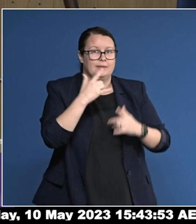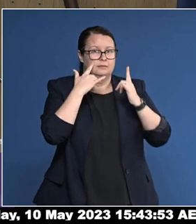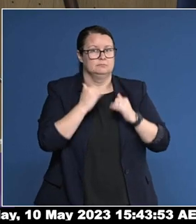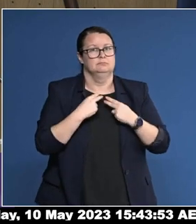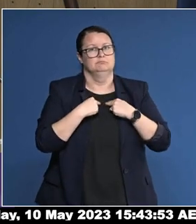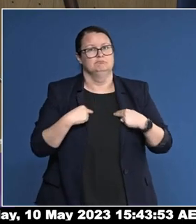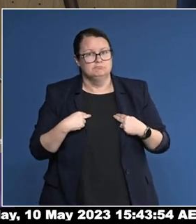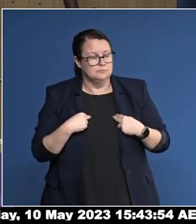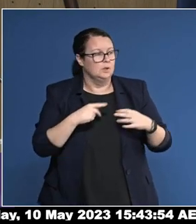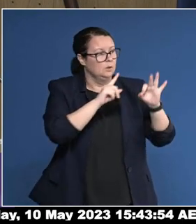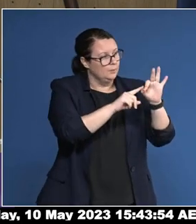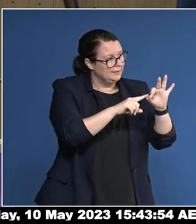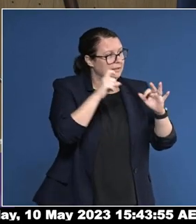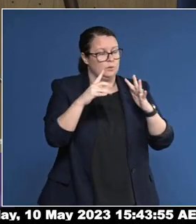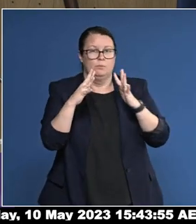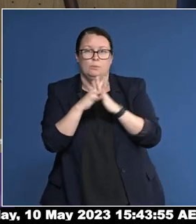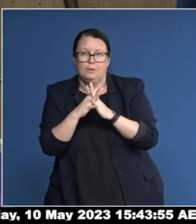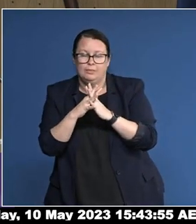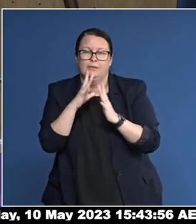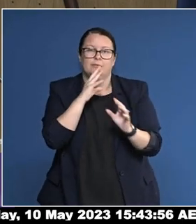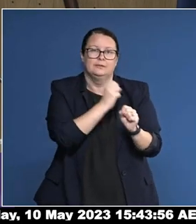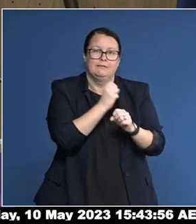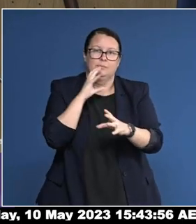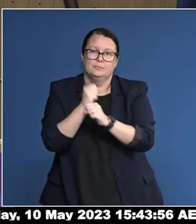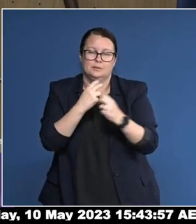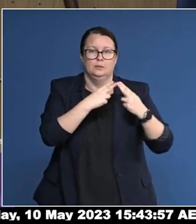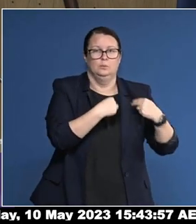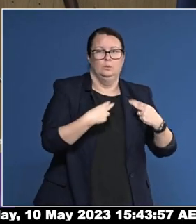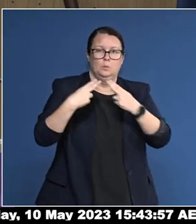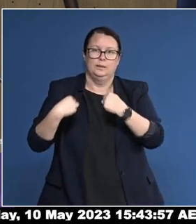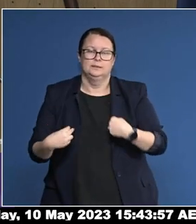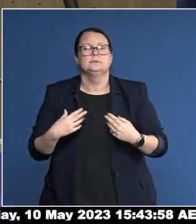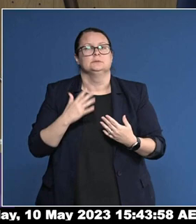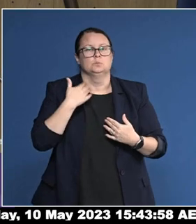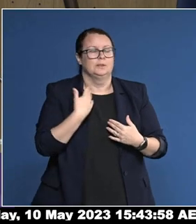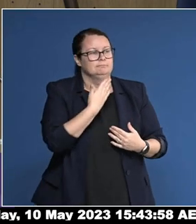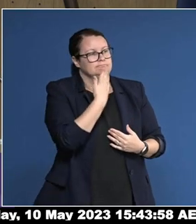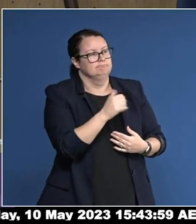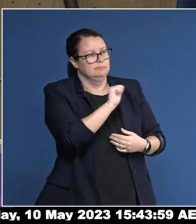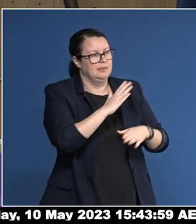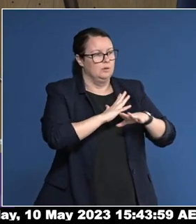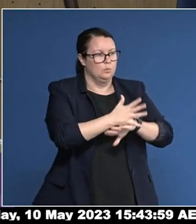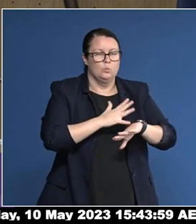Commonwealth. We acknowledge the work that has been involved from their end in preparing and responding to the hearing.